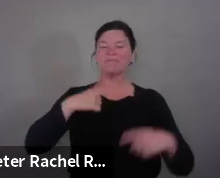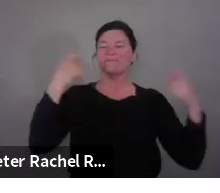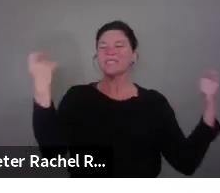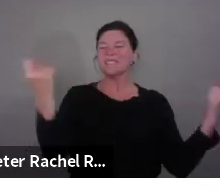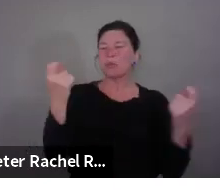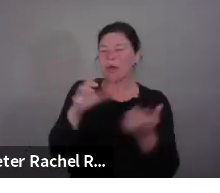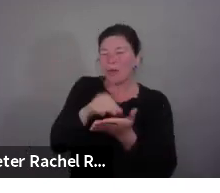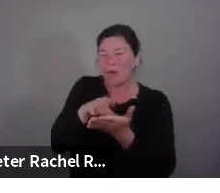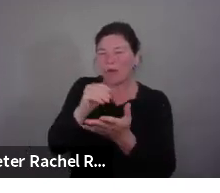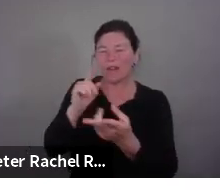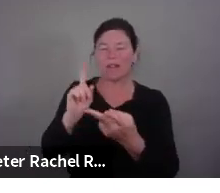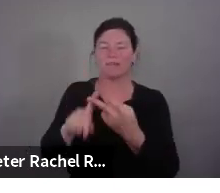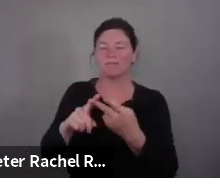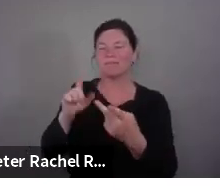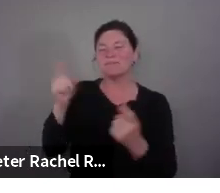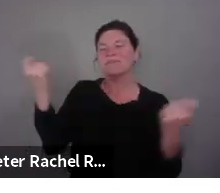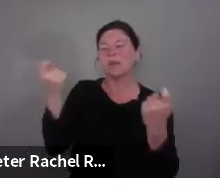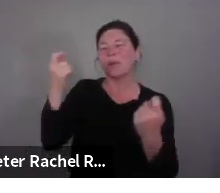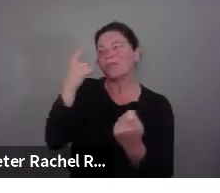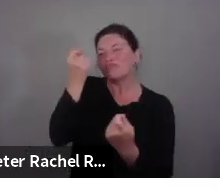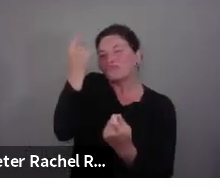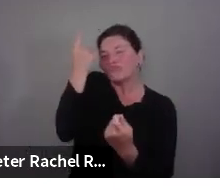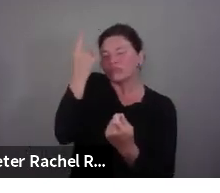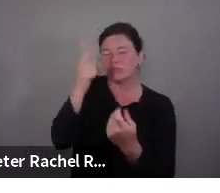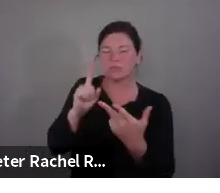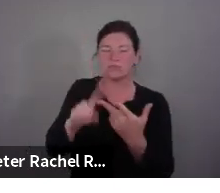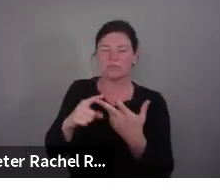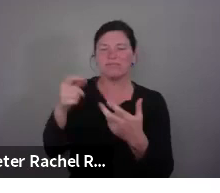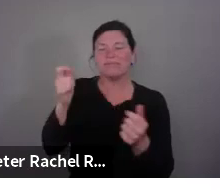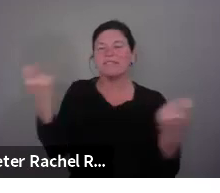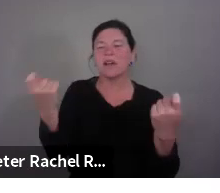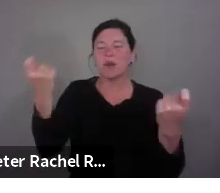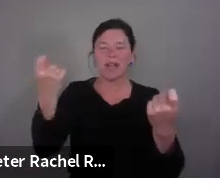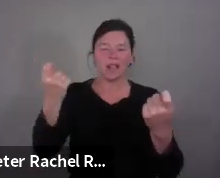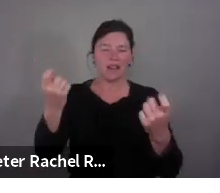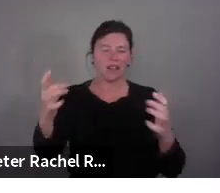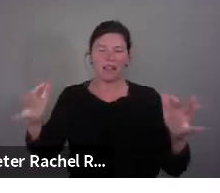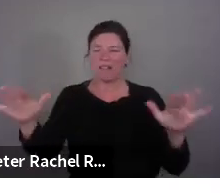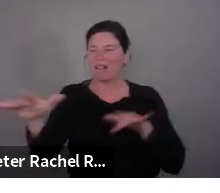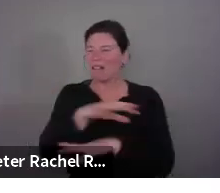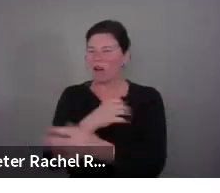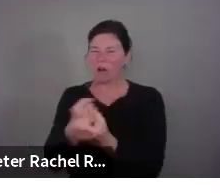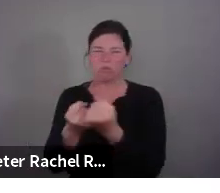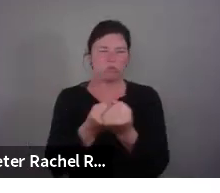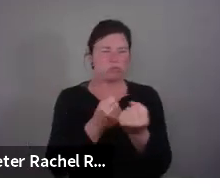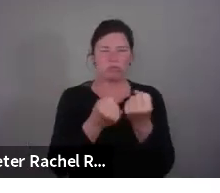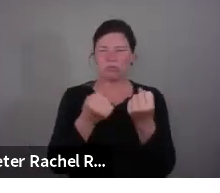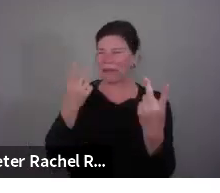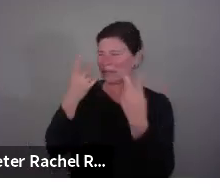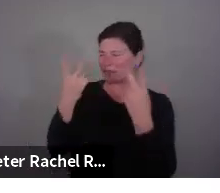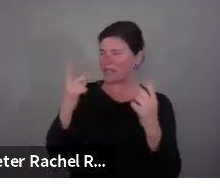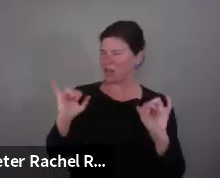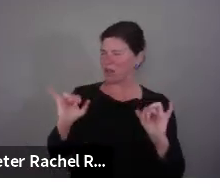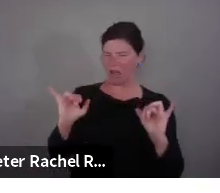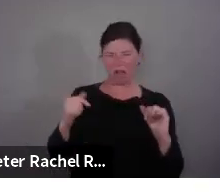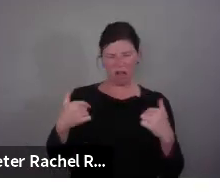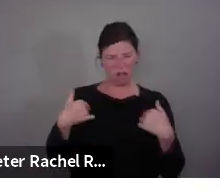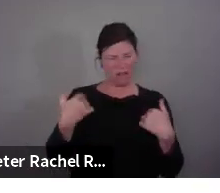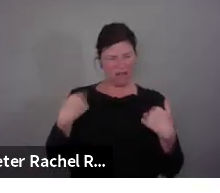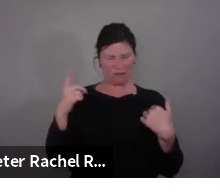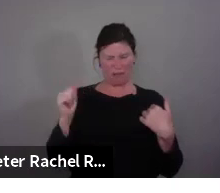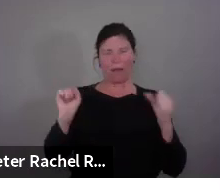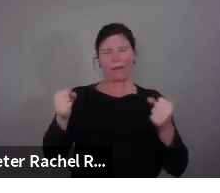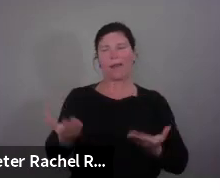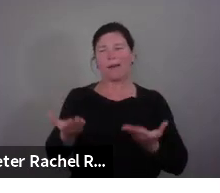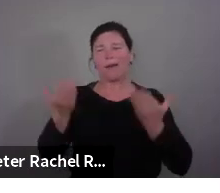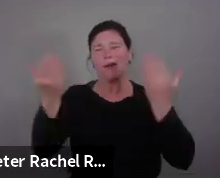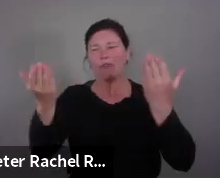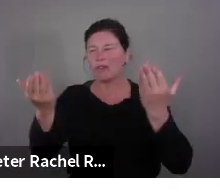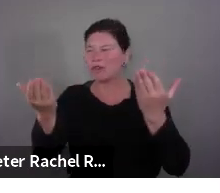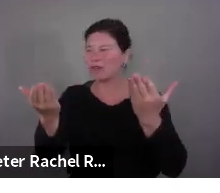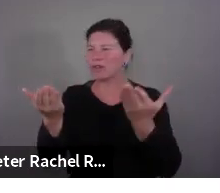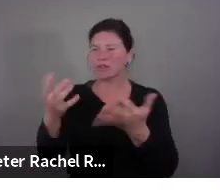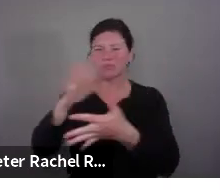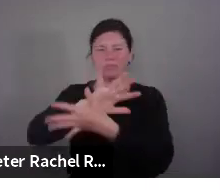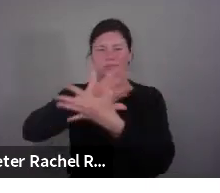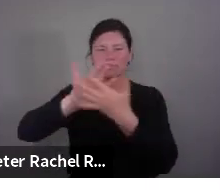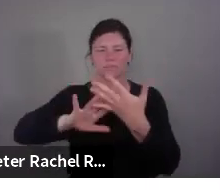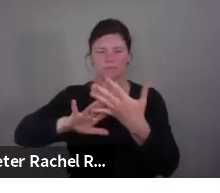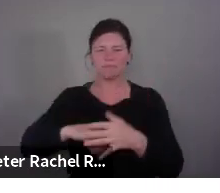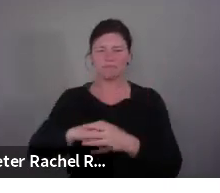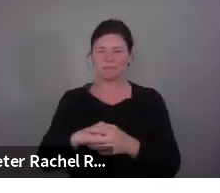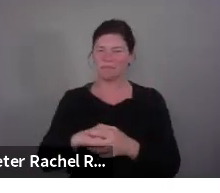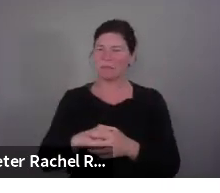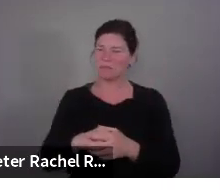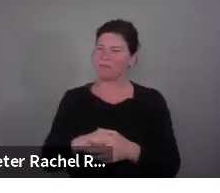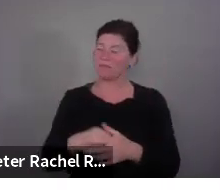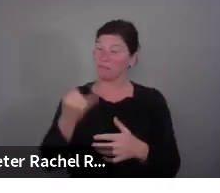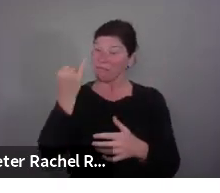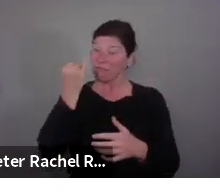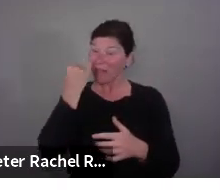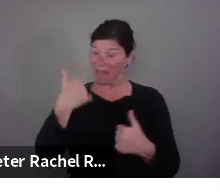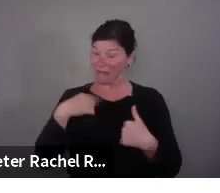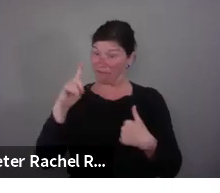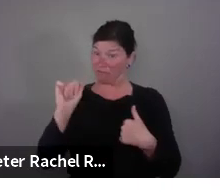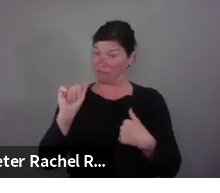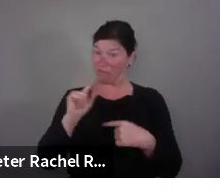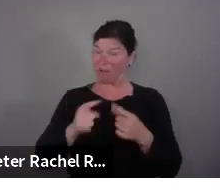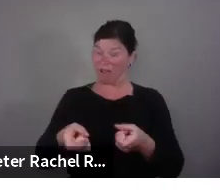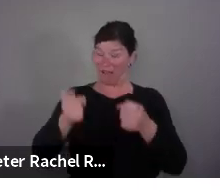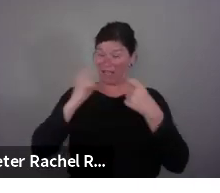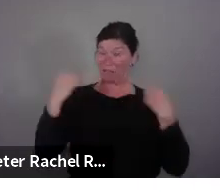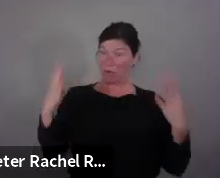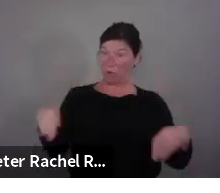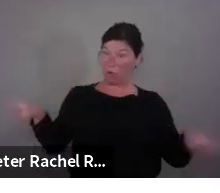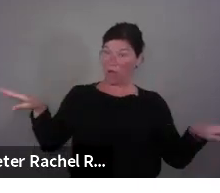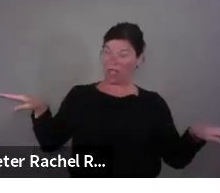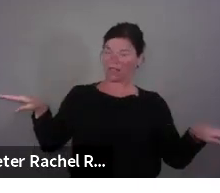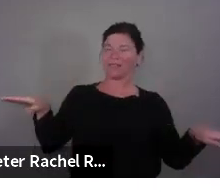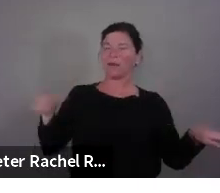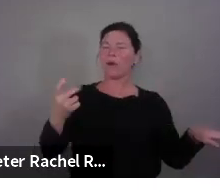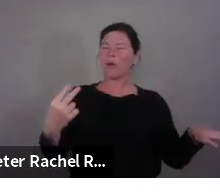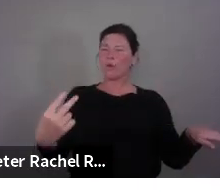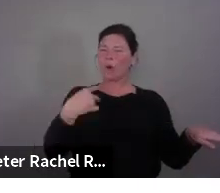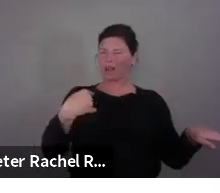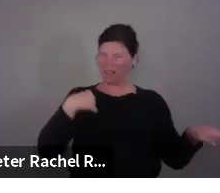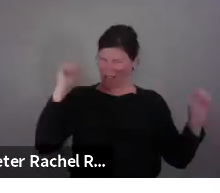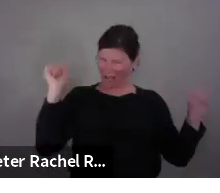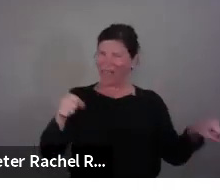What I meant is, if 11:54:16 your interview goes on, 11:54:19 we still have 11:54:21 an amount of time -- we're still going to 11:54:23 end at 12:45 11:54:25 . >> MAGGIE: Maggie, if you can send 11:54:27 me your phone number, e-mail 11:54:31 ,and send it to my phone